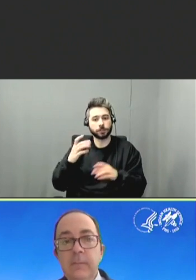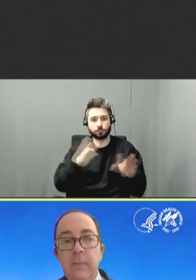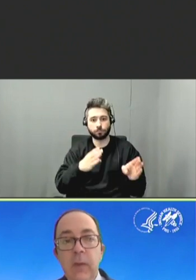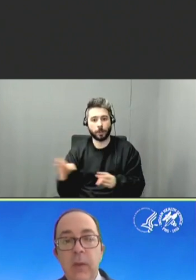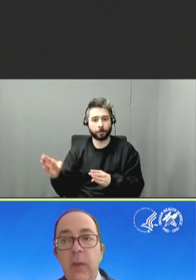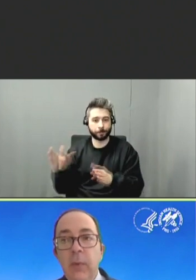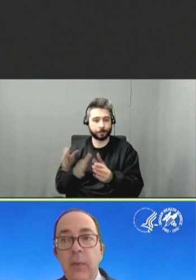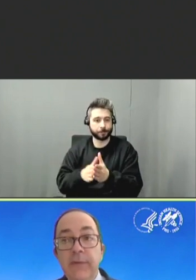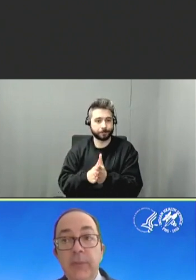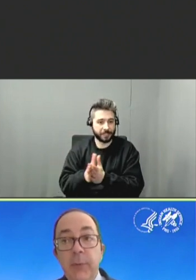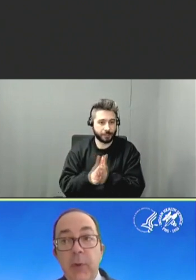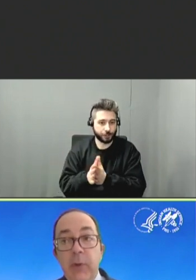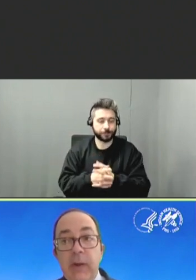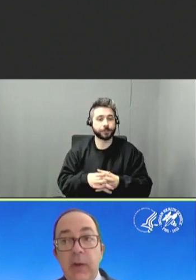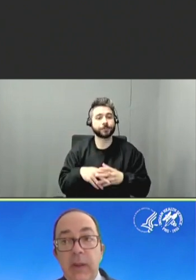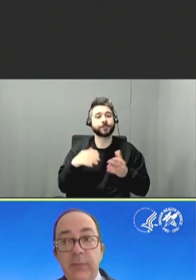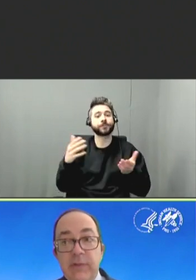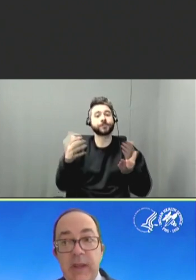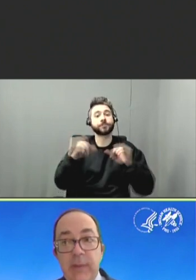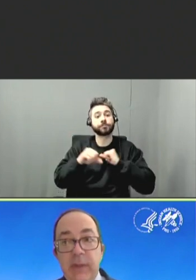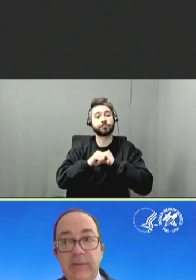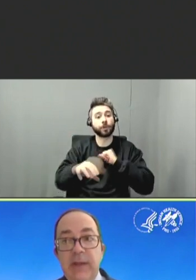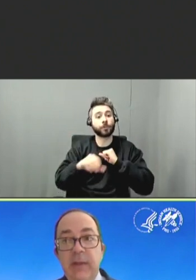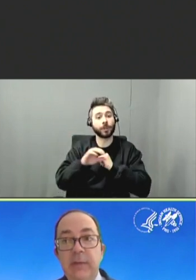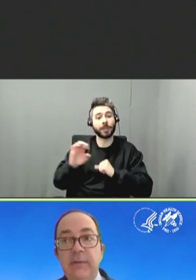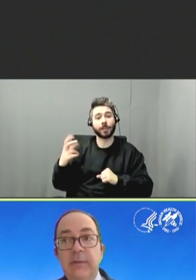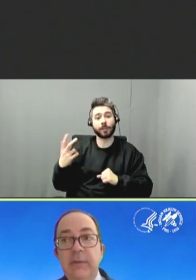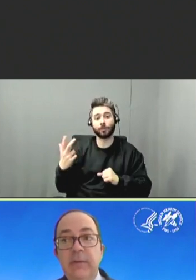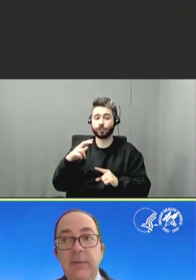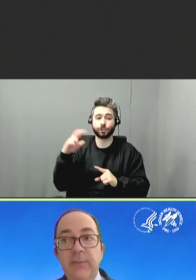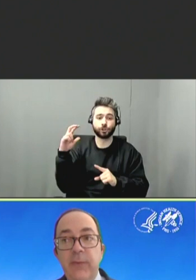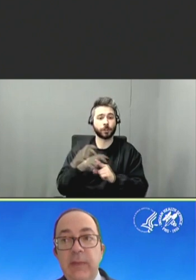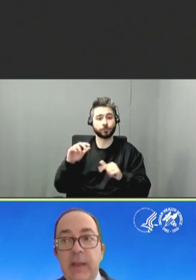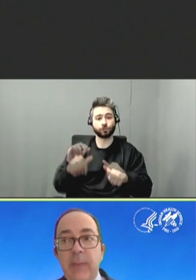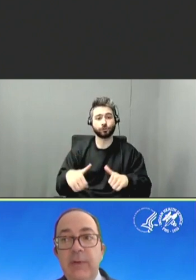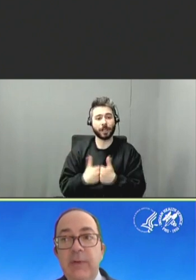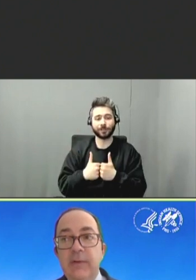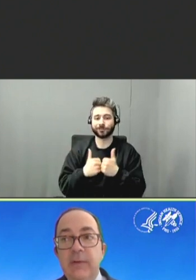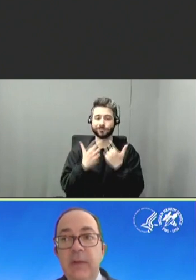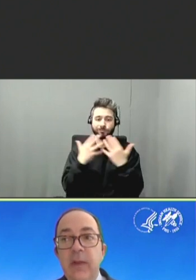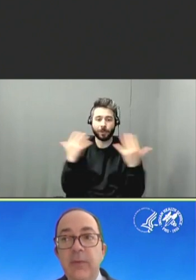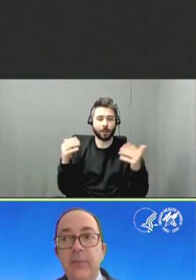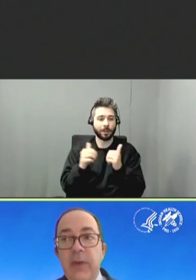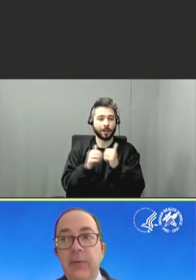We're also promoting our E3 champions challenge, which is a friendly competition for federal